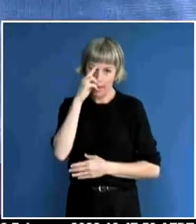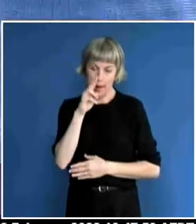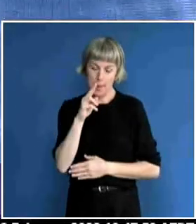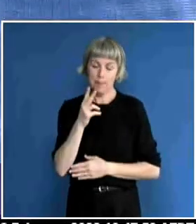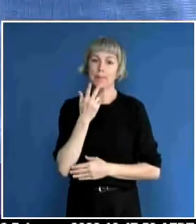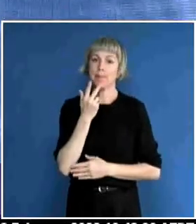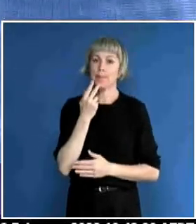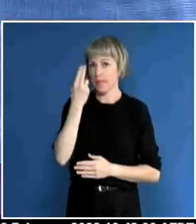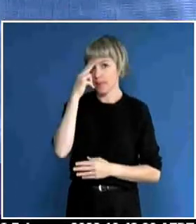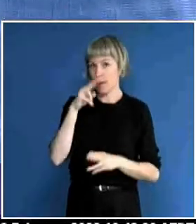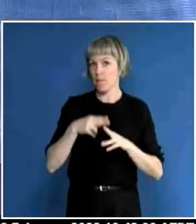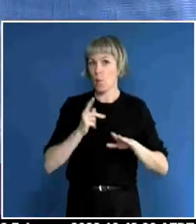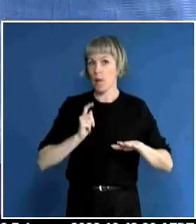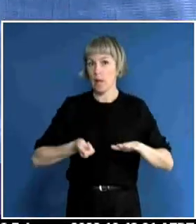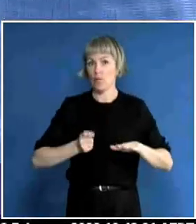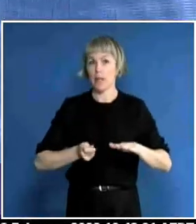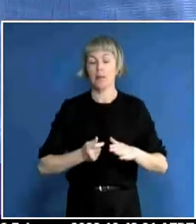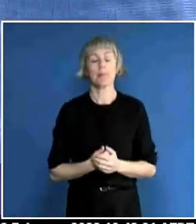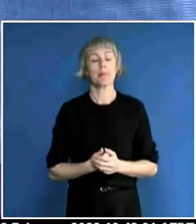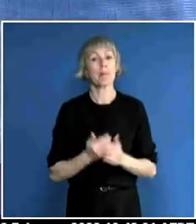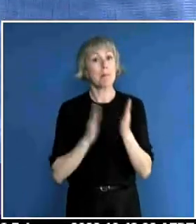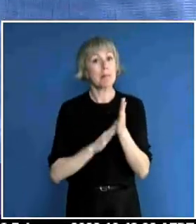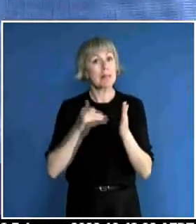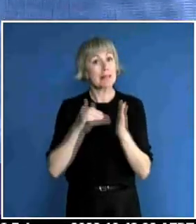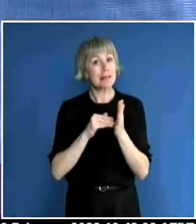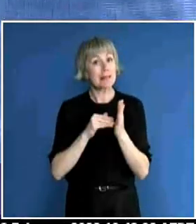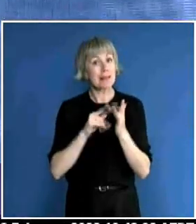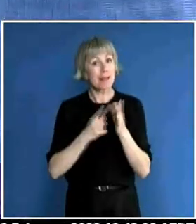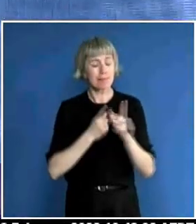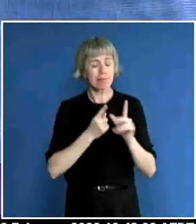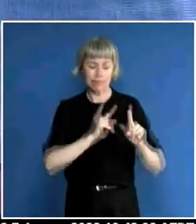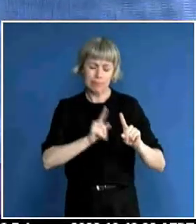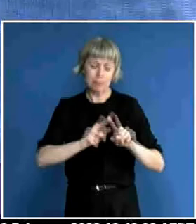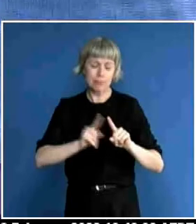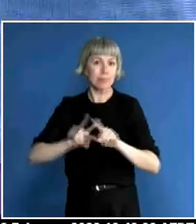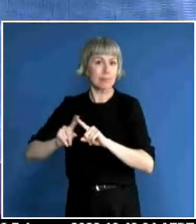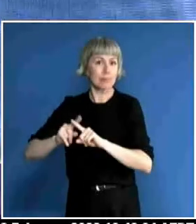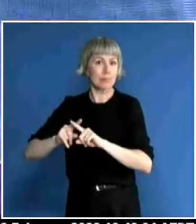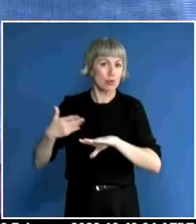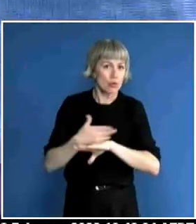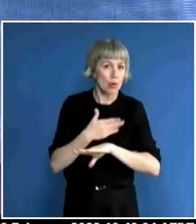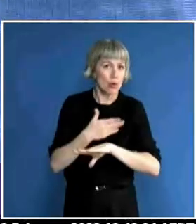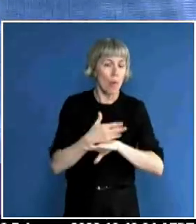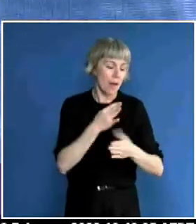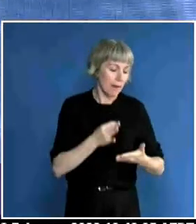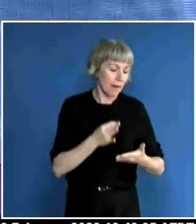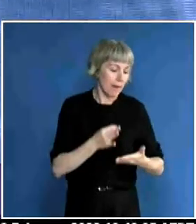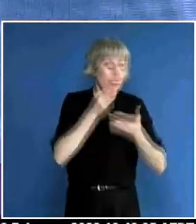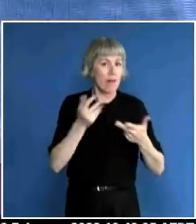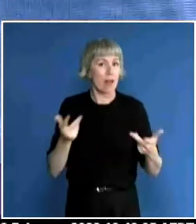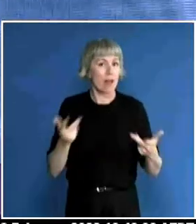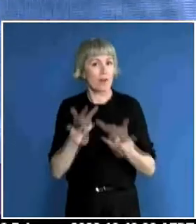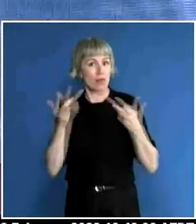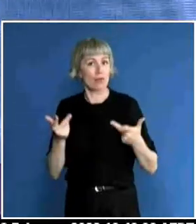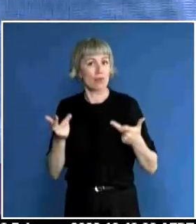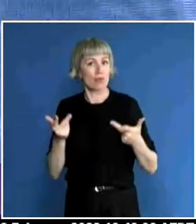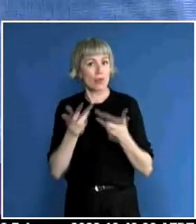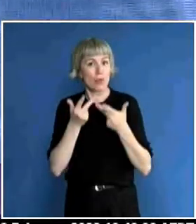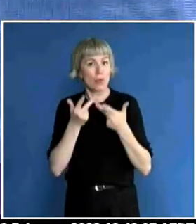cafés and restaurants. While she wanted a permanent job and a career, she's mostly been in casual work.